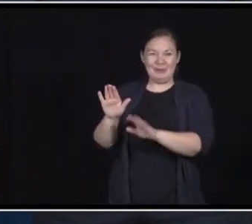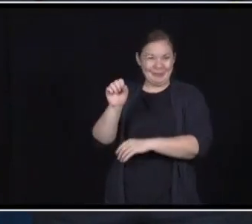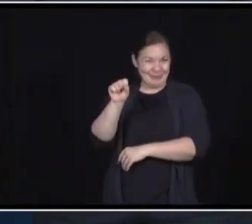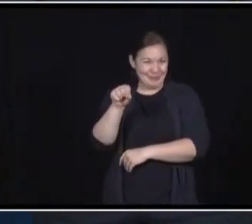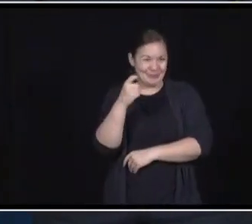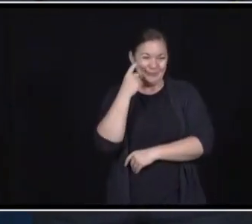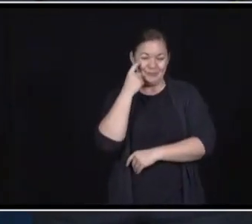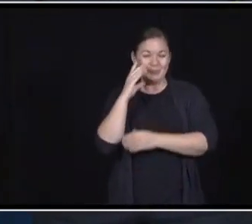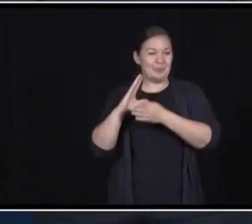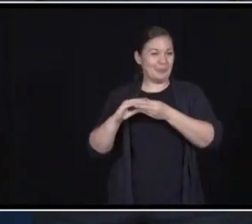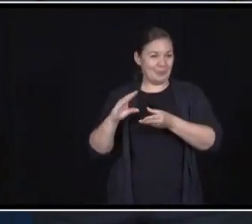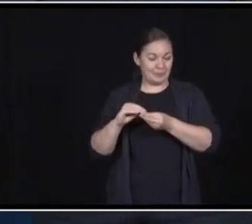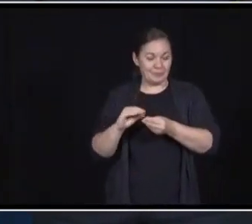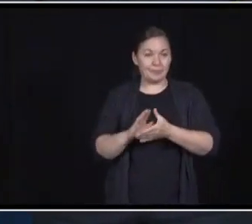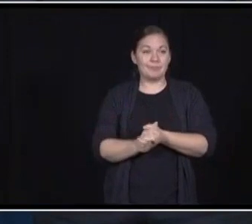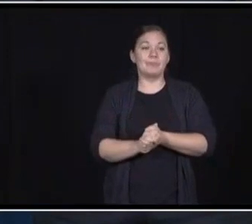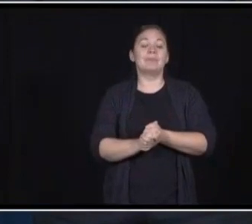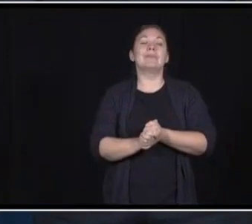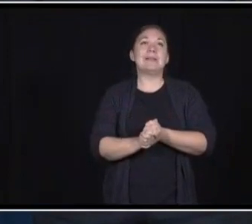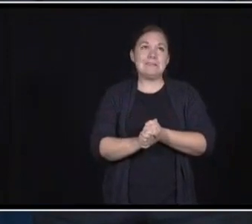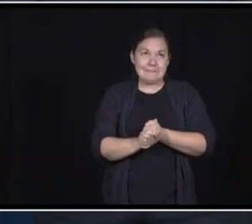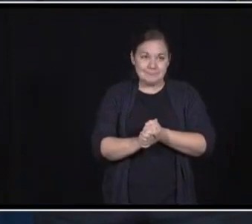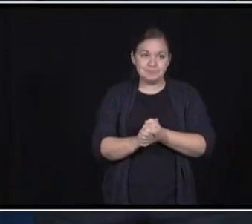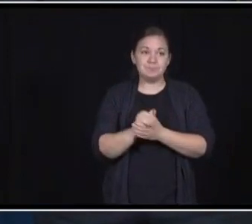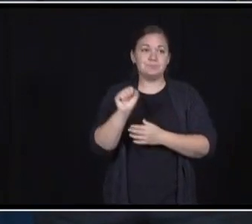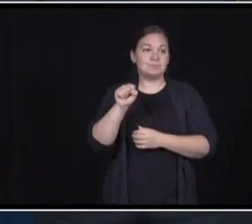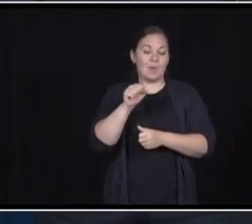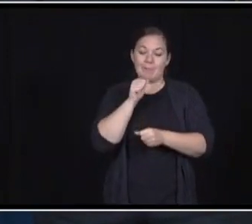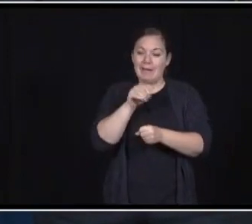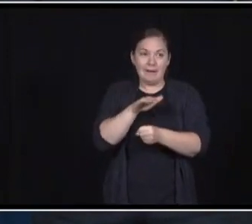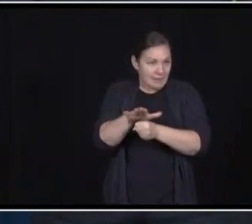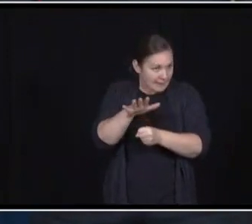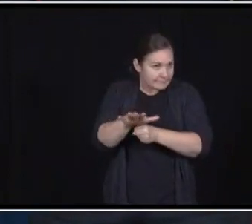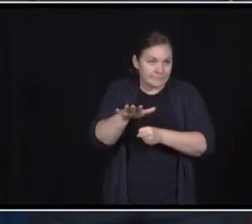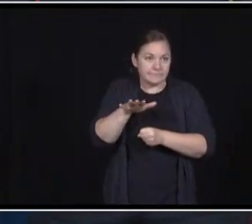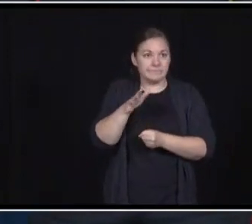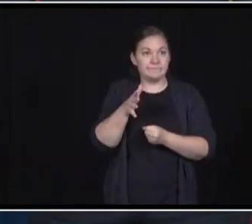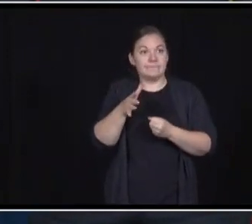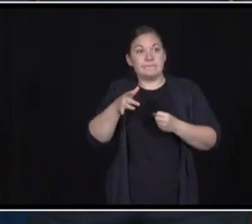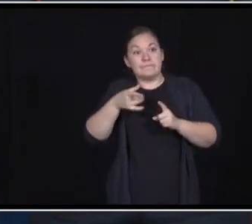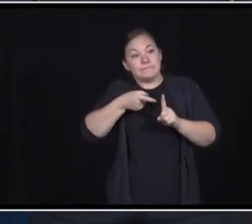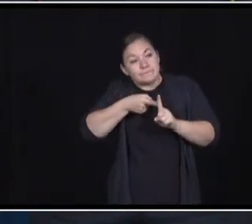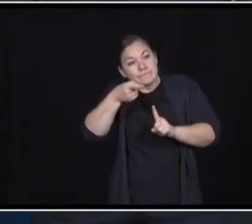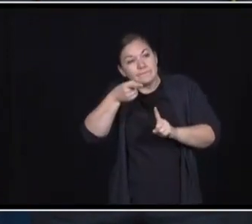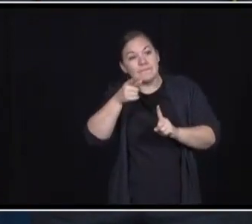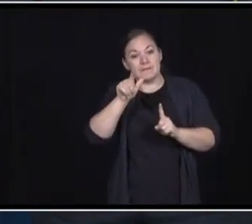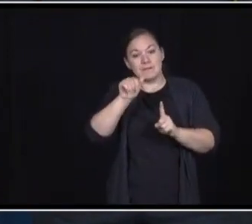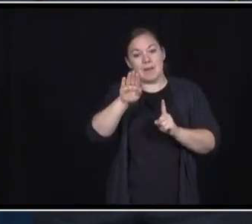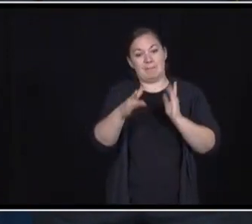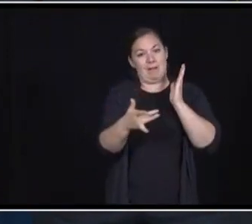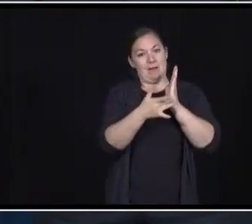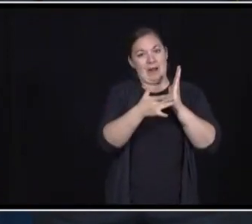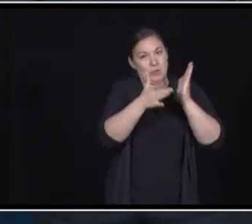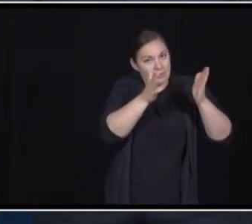about that? Right now as I mentioned earlier, we have an issue with getting enough diagnostic lab technicians.